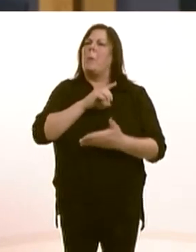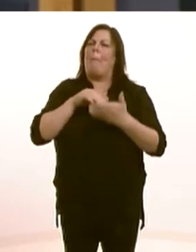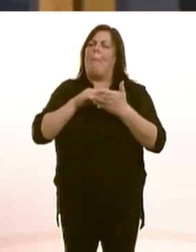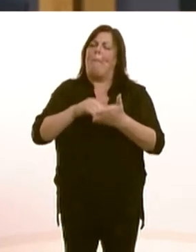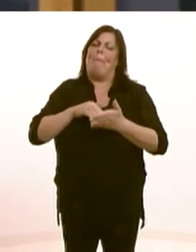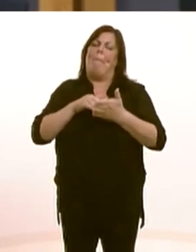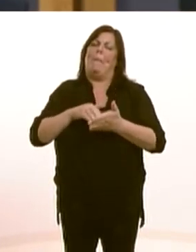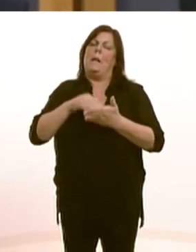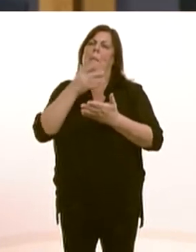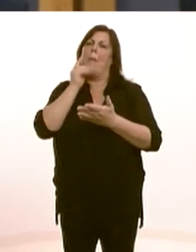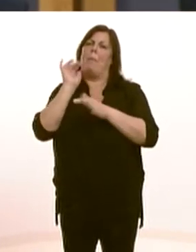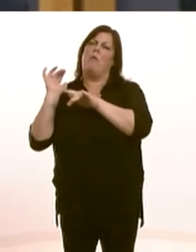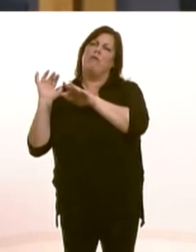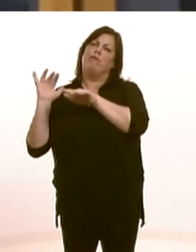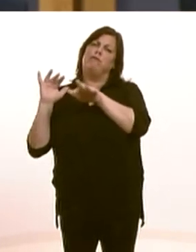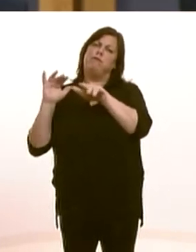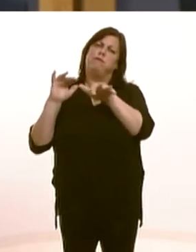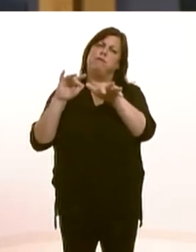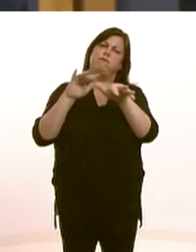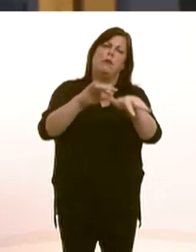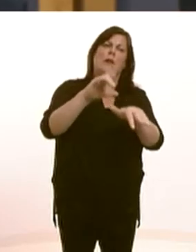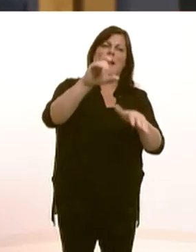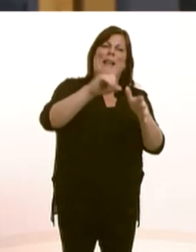end up at Calais, and are queuing up to come across the channel.